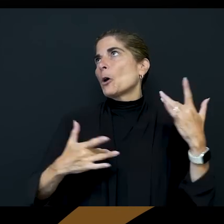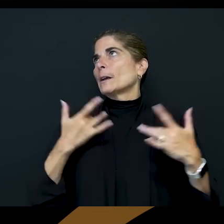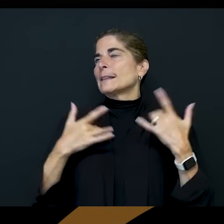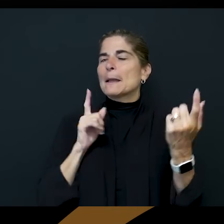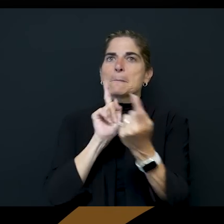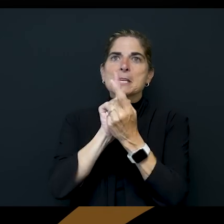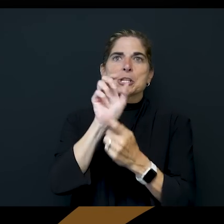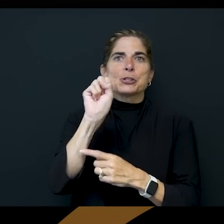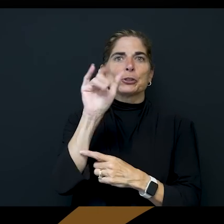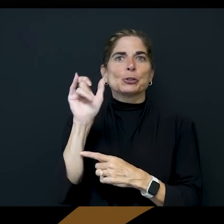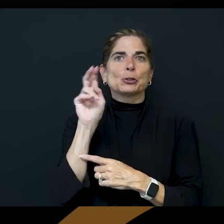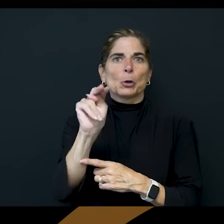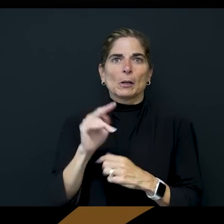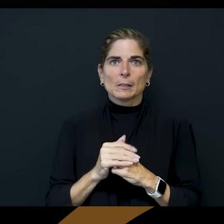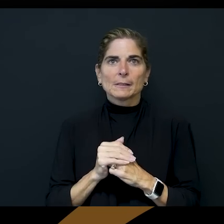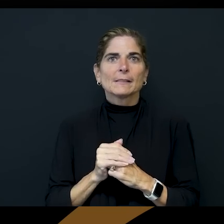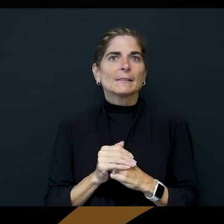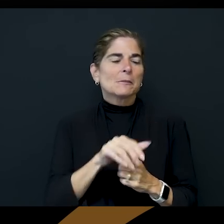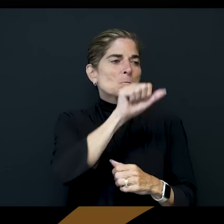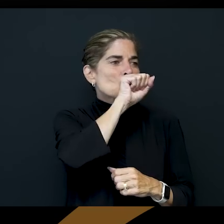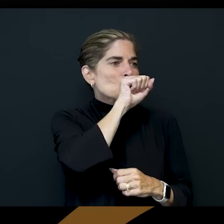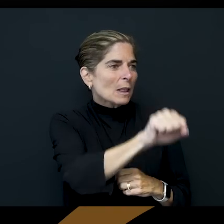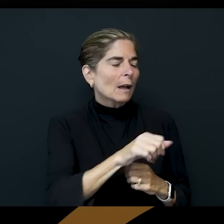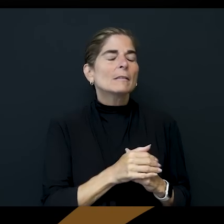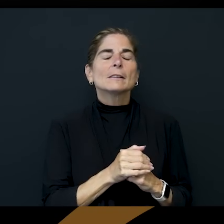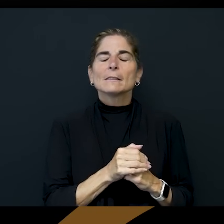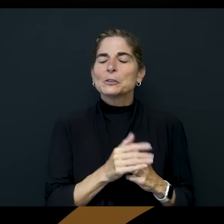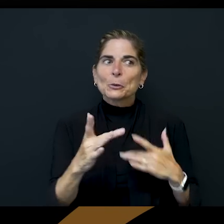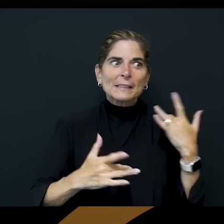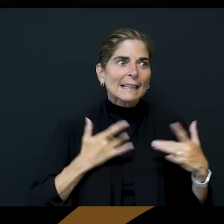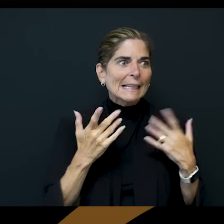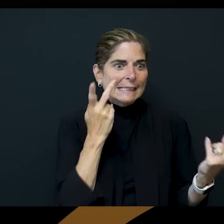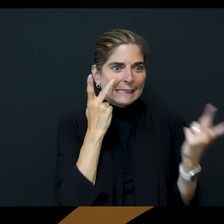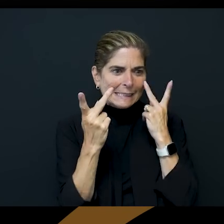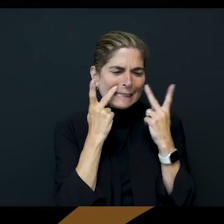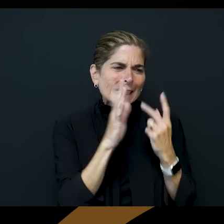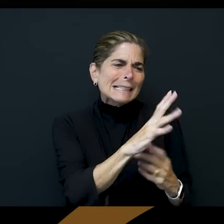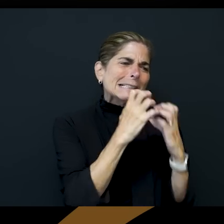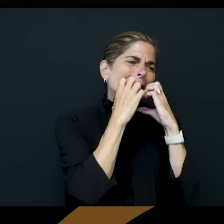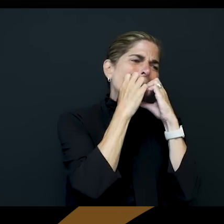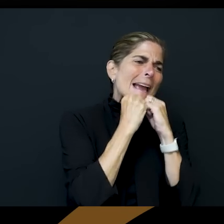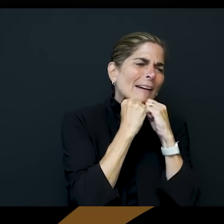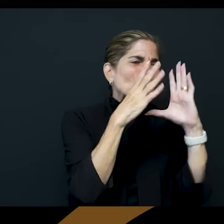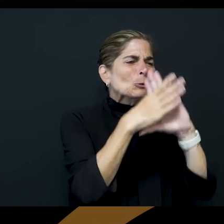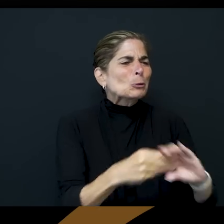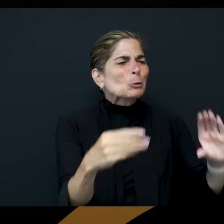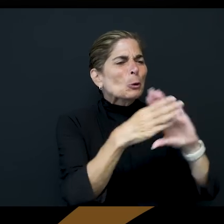Hey, are you hyperventilating right now? I little bit. I know. And so excited to see how caring he is to tell this story in the way it should be told.